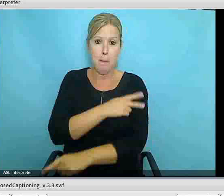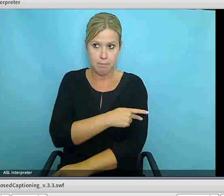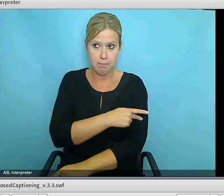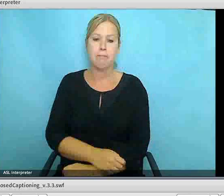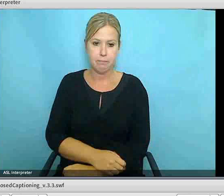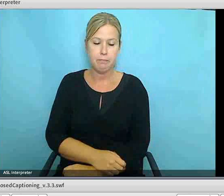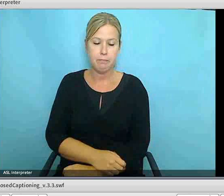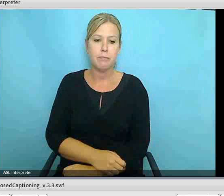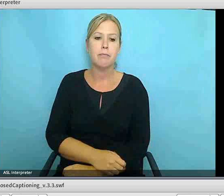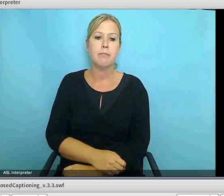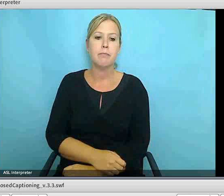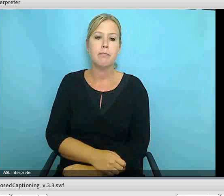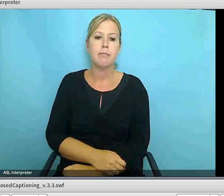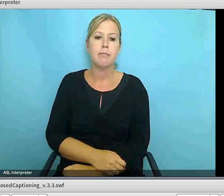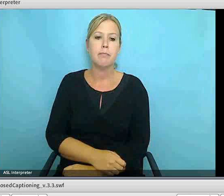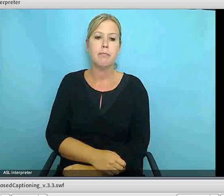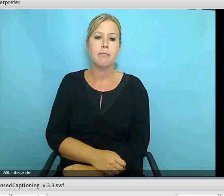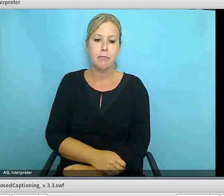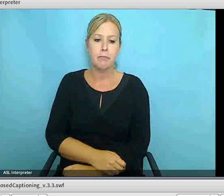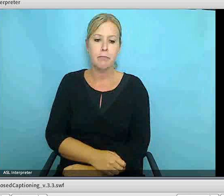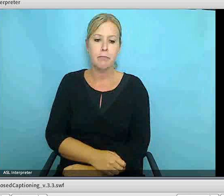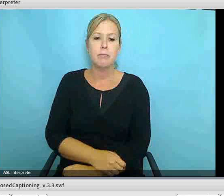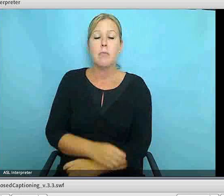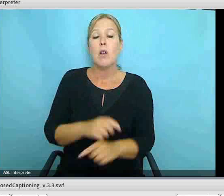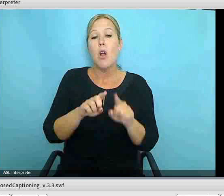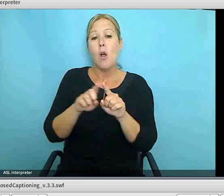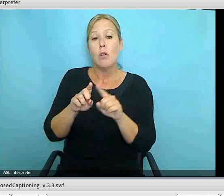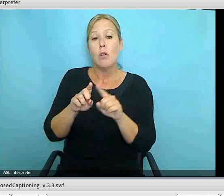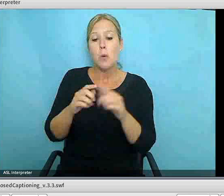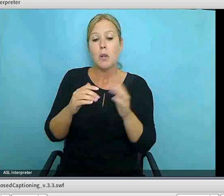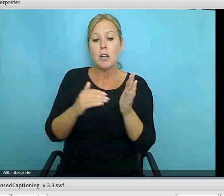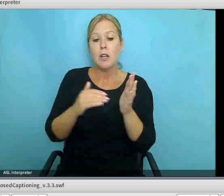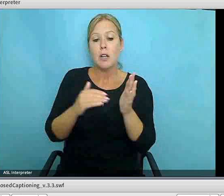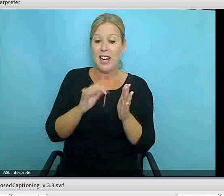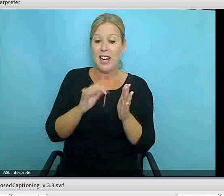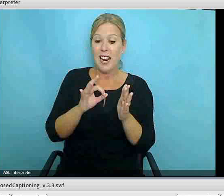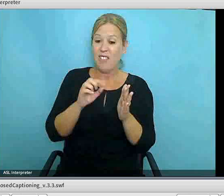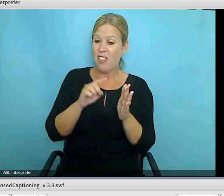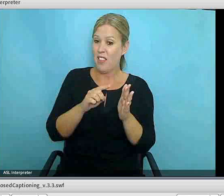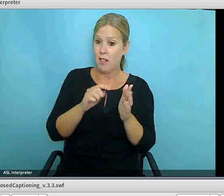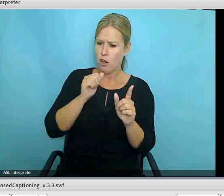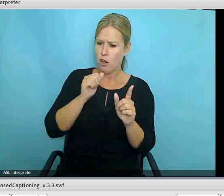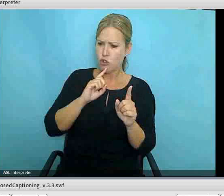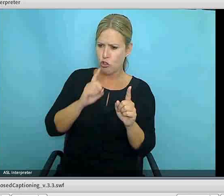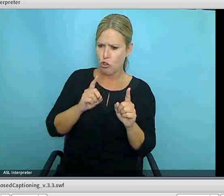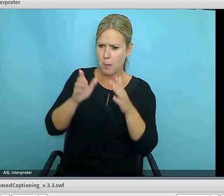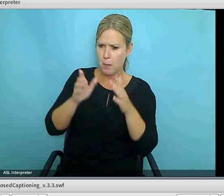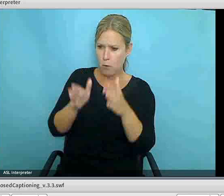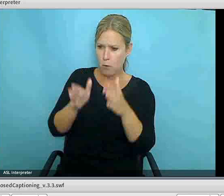person's participating in SCO or PACE they are not going to be eligible. If they are on a home and community-based waiver they are not eligible.